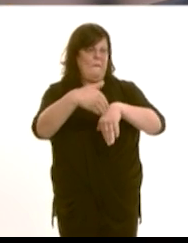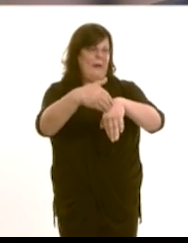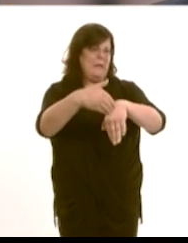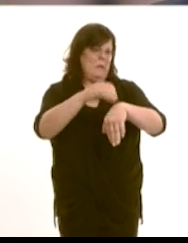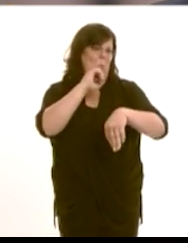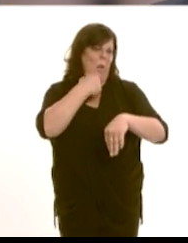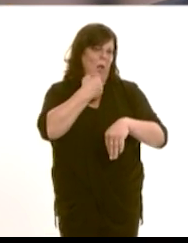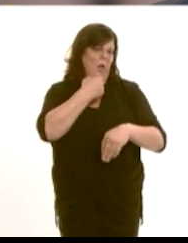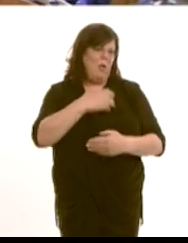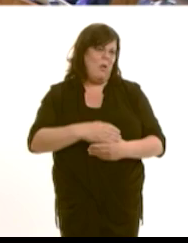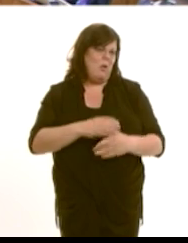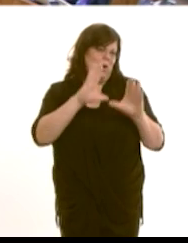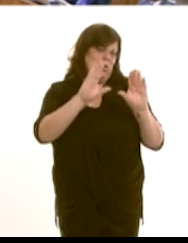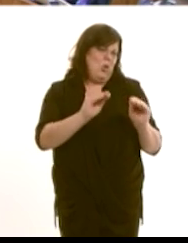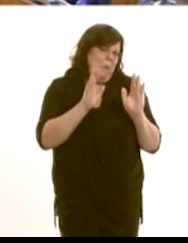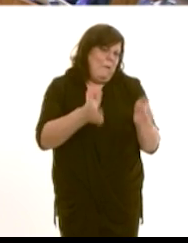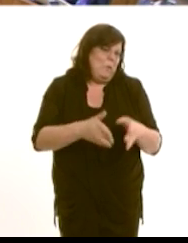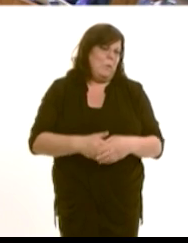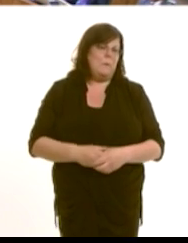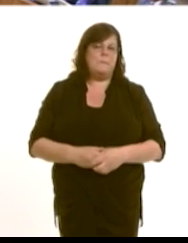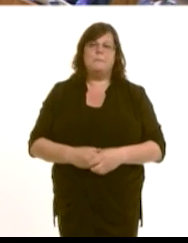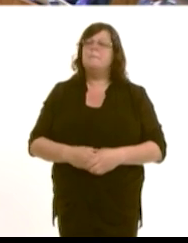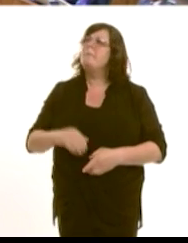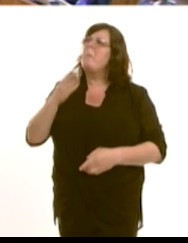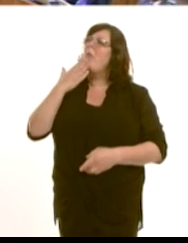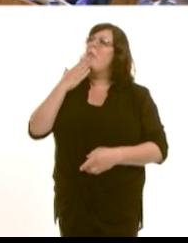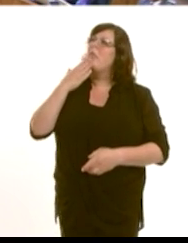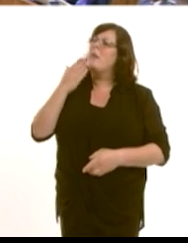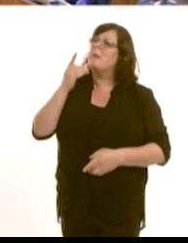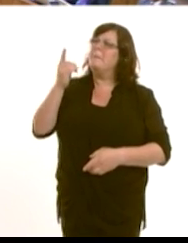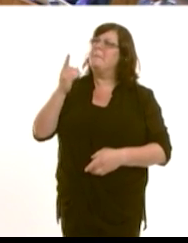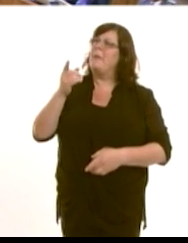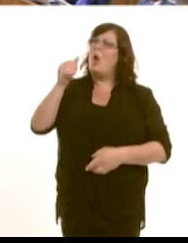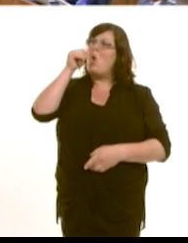Paul Davies: First Minister, I appreciate that you have met with representatives of